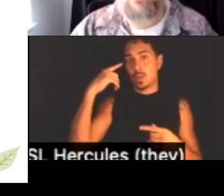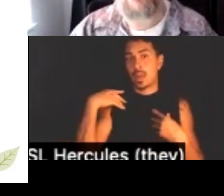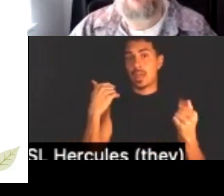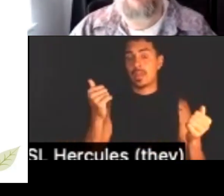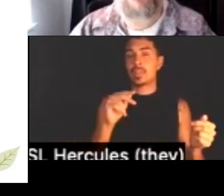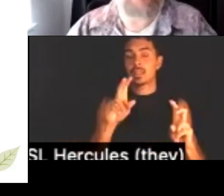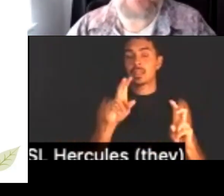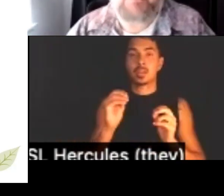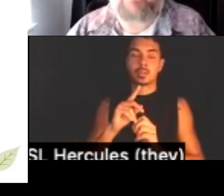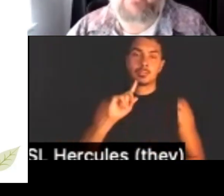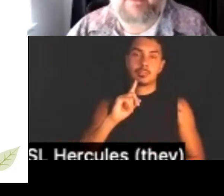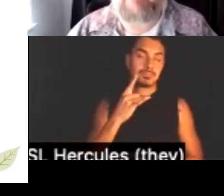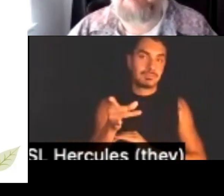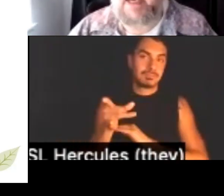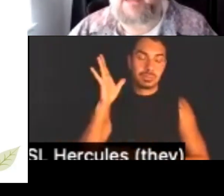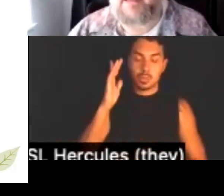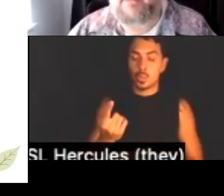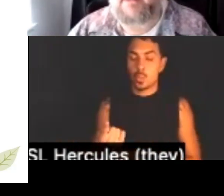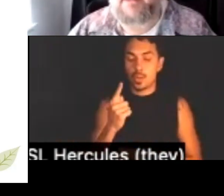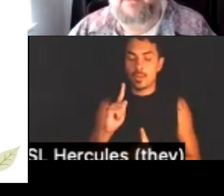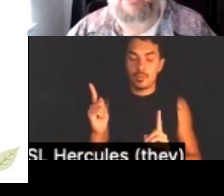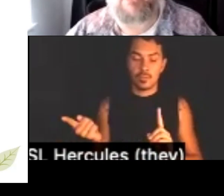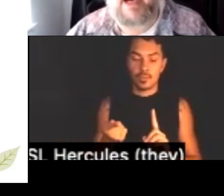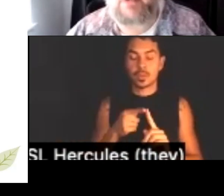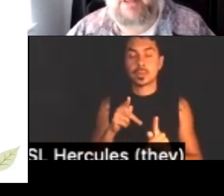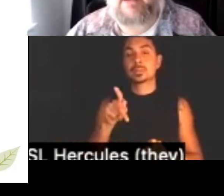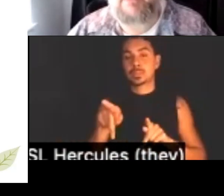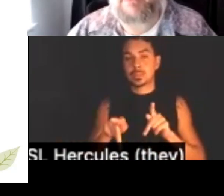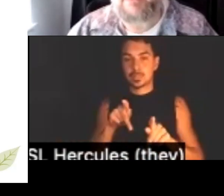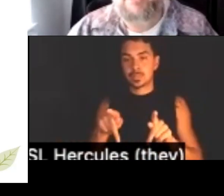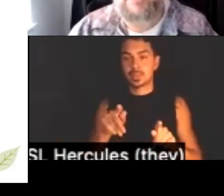one of the first people that may interact with them